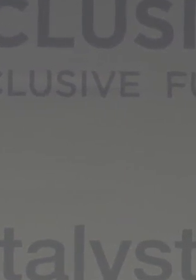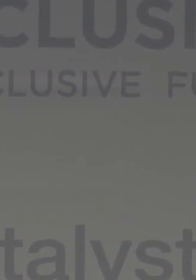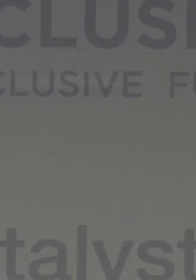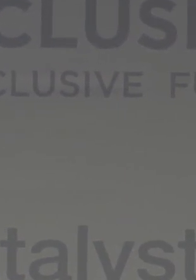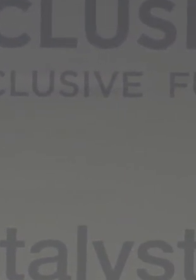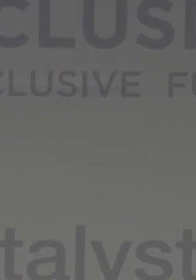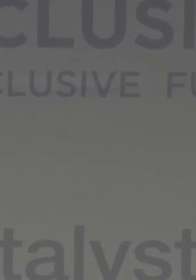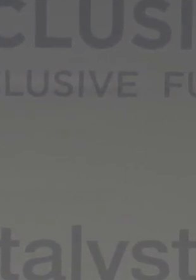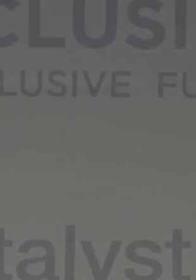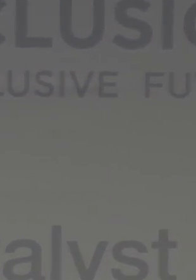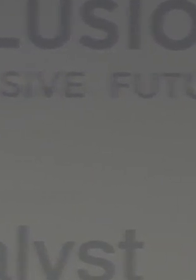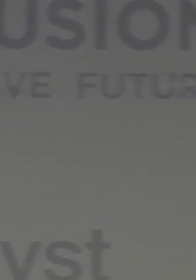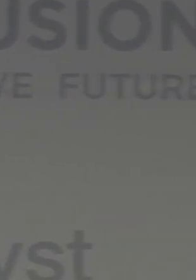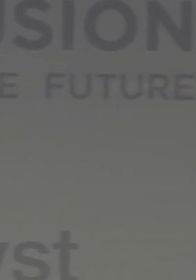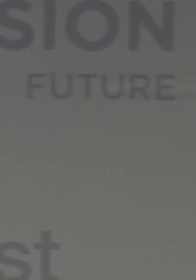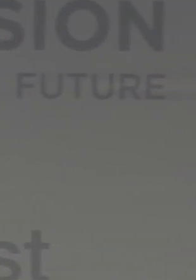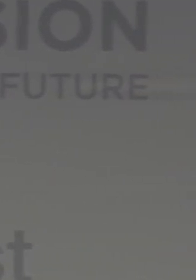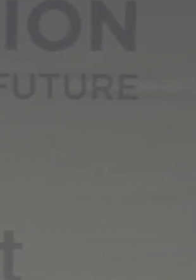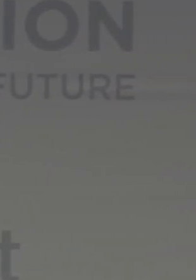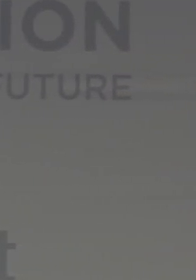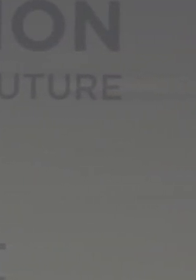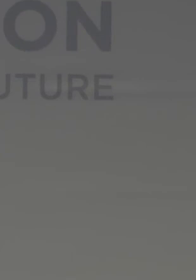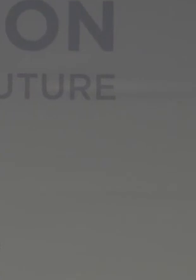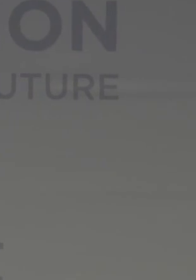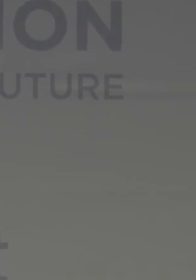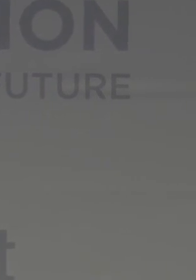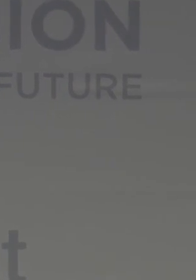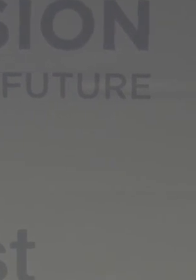their lives so just want to thank you all for hearing my story and I hope it